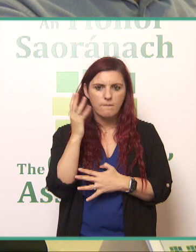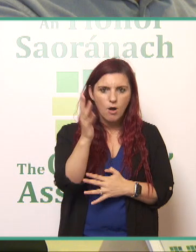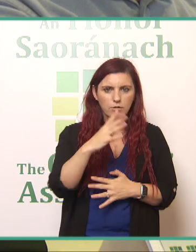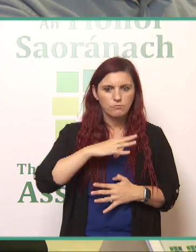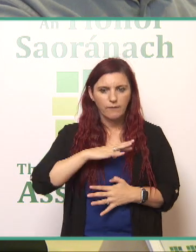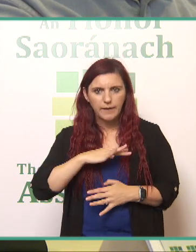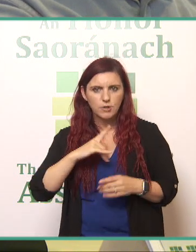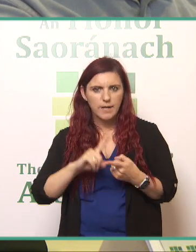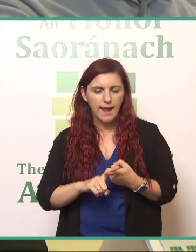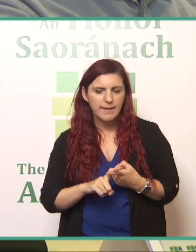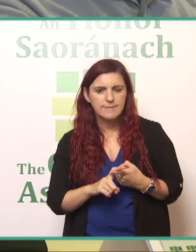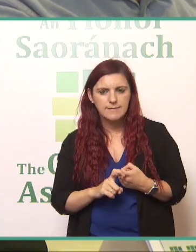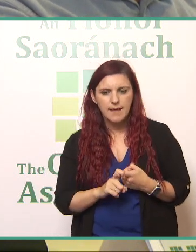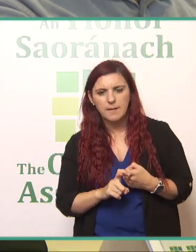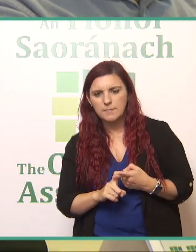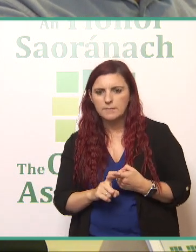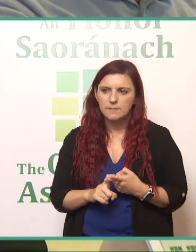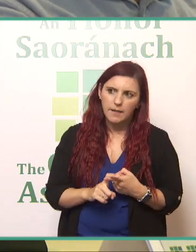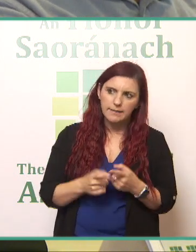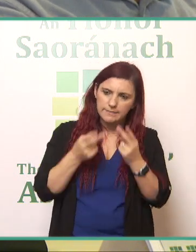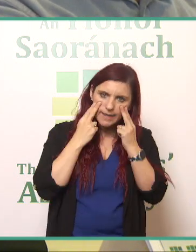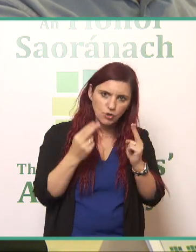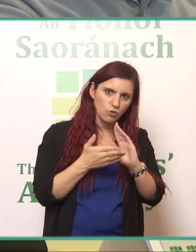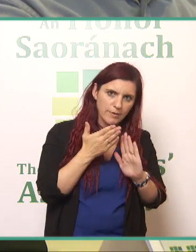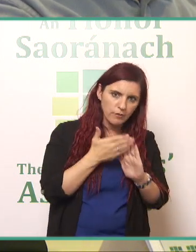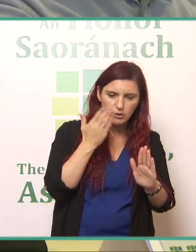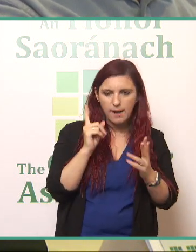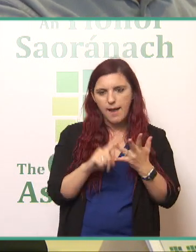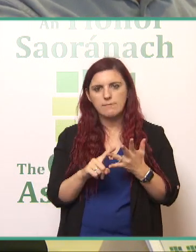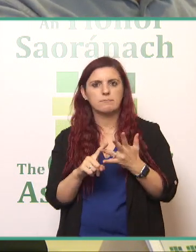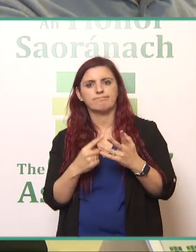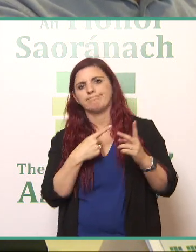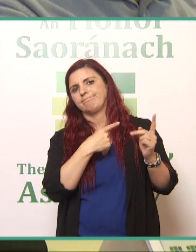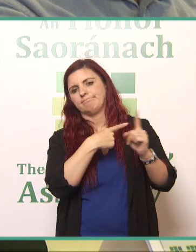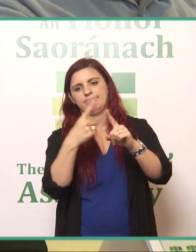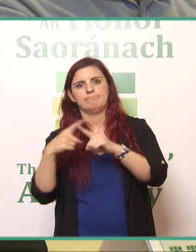into nature restoration and into other redesign areas of